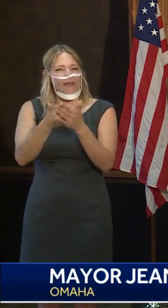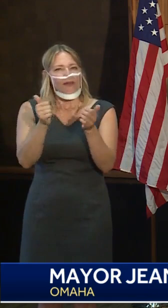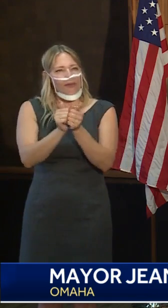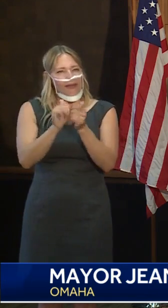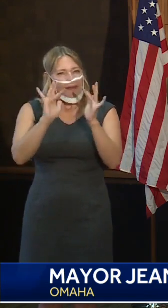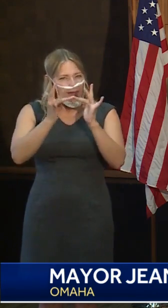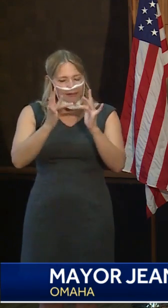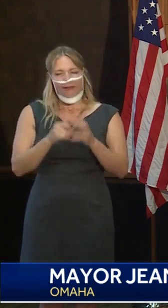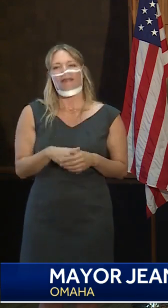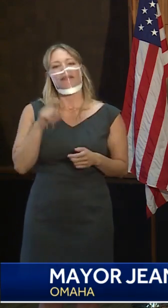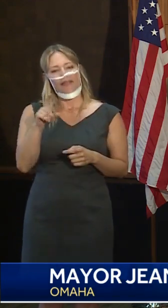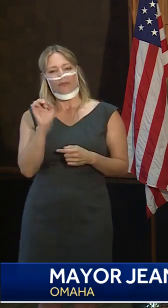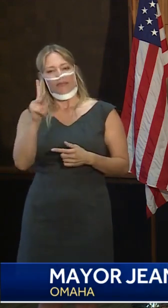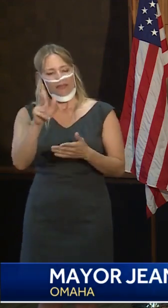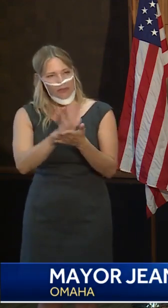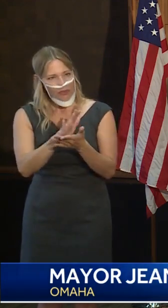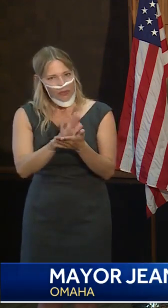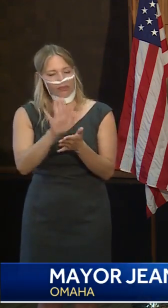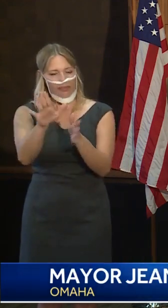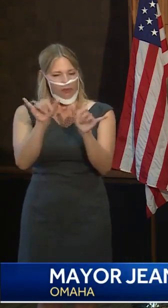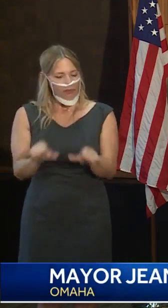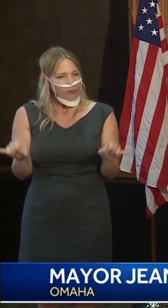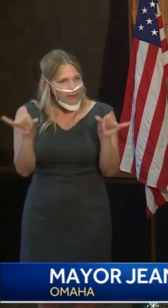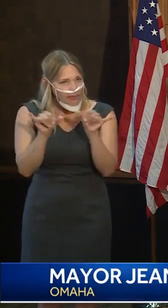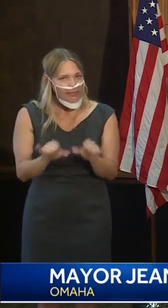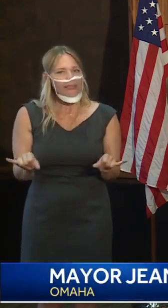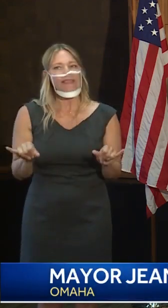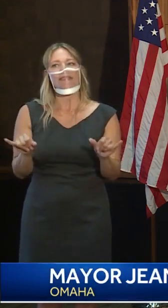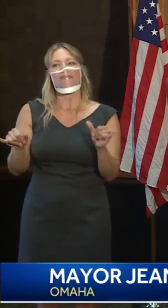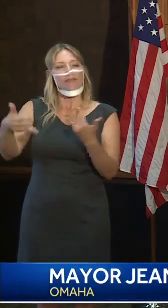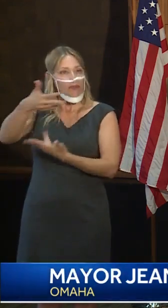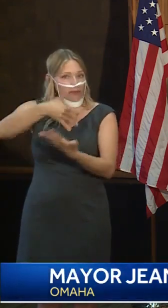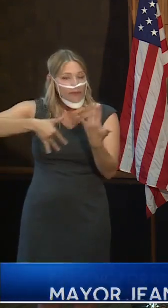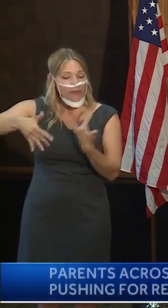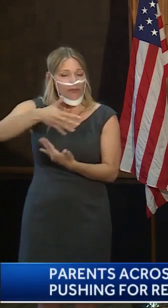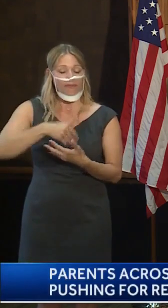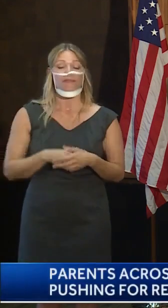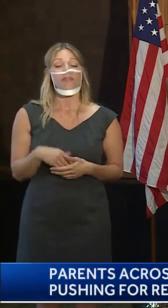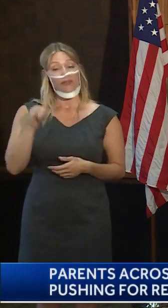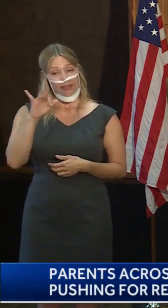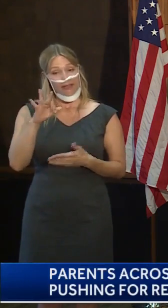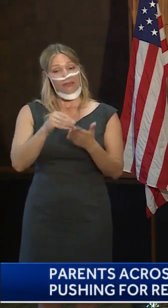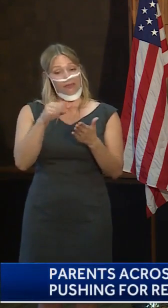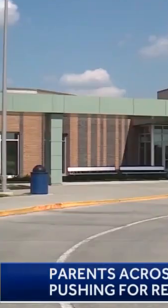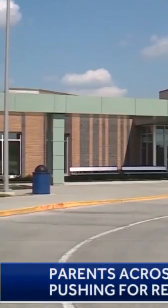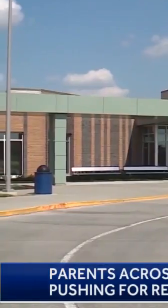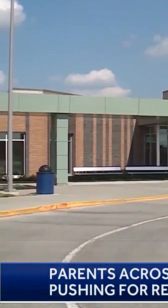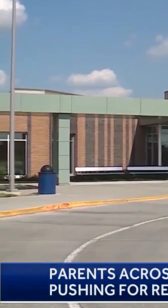SOME KIDS JUST DON’T DO WELL WITH REMOTE LEARNING. THEY NEED THE SOCIALIZATION. THEY NEED TO GET BACK AND DO THE THINGS THEY ARE USED TO DOING.